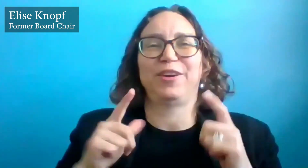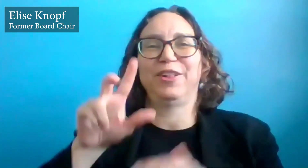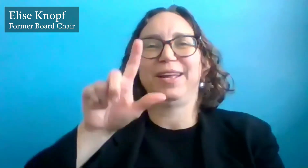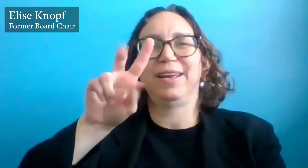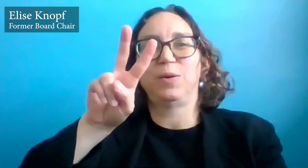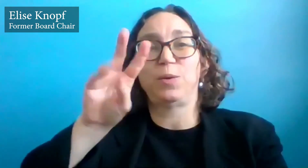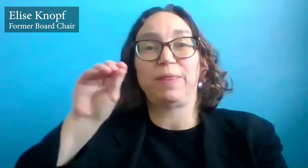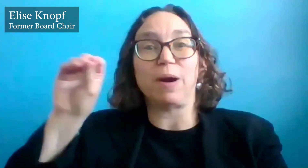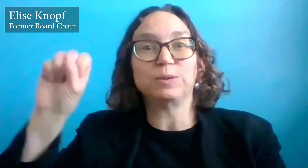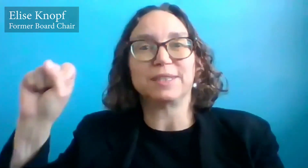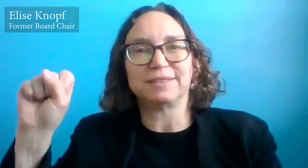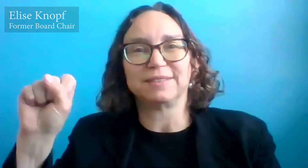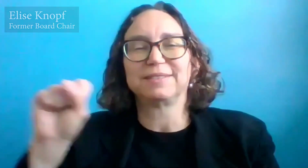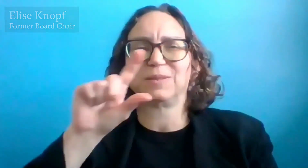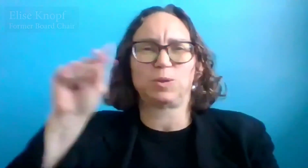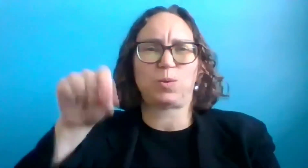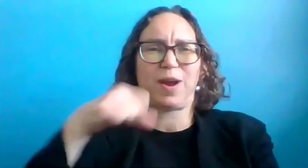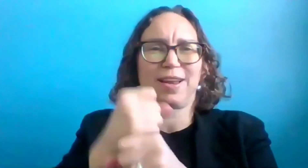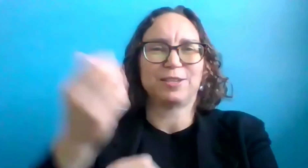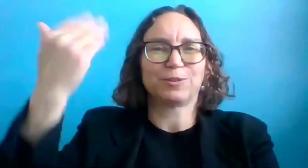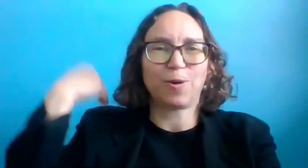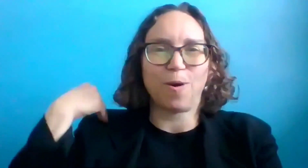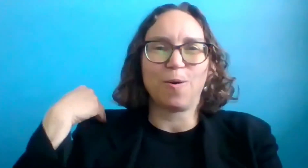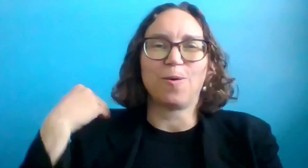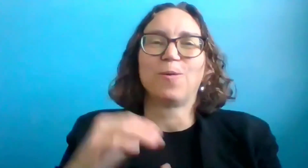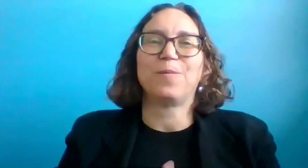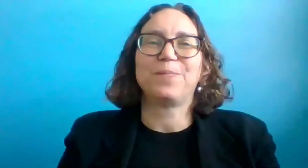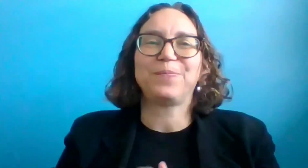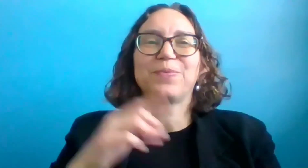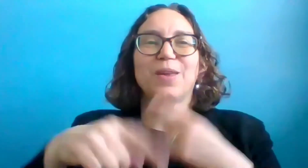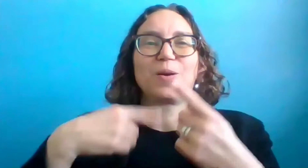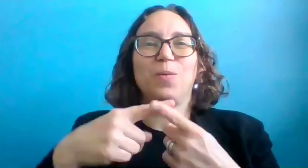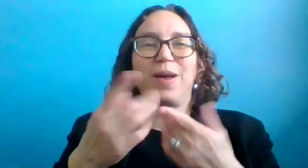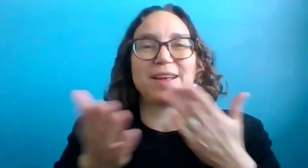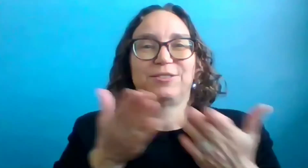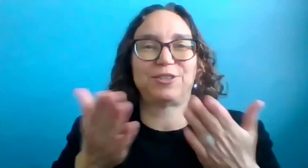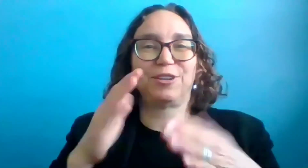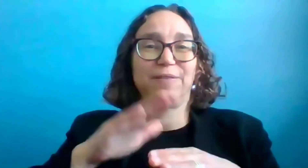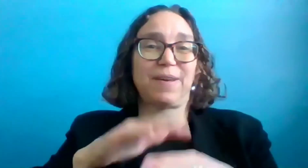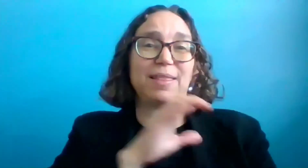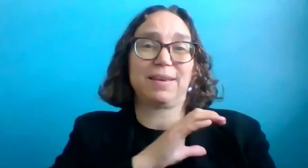In looking back, I deeply value my time in the early 2000s, 20 years ago,